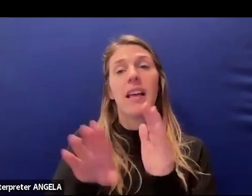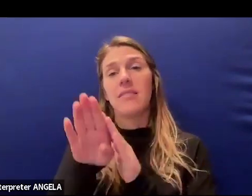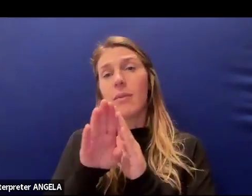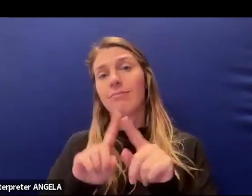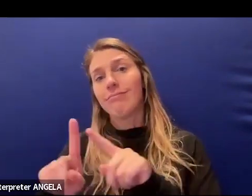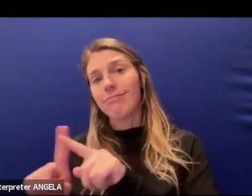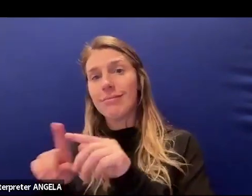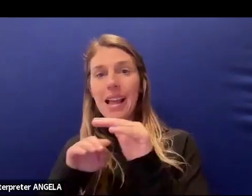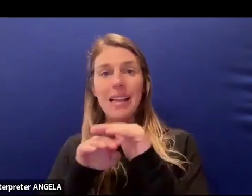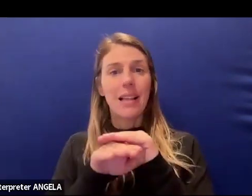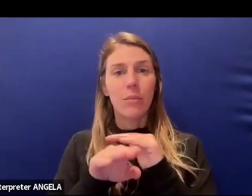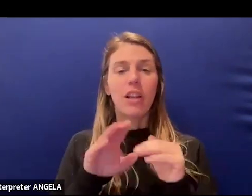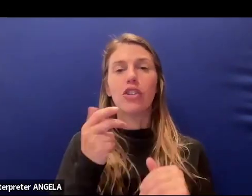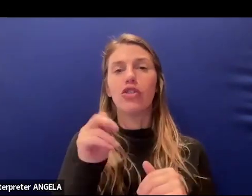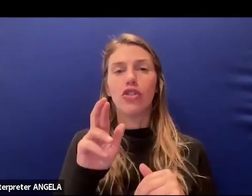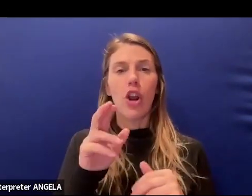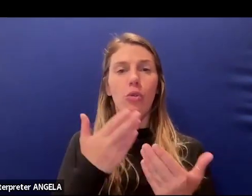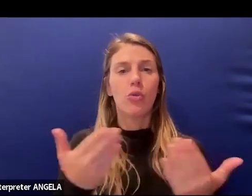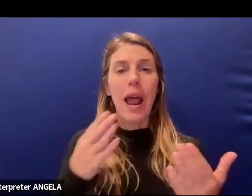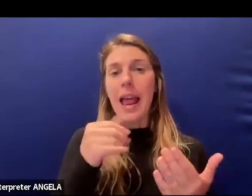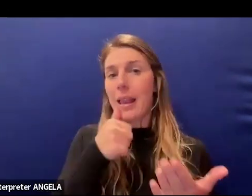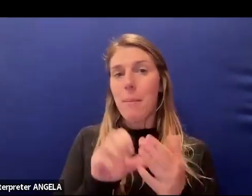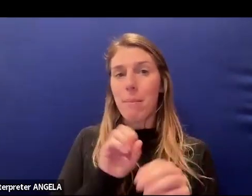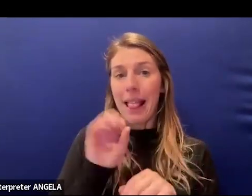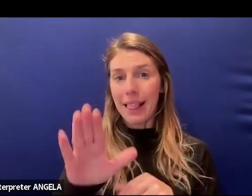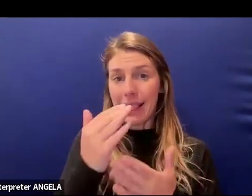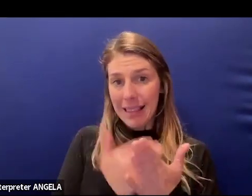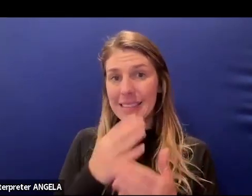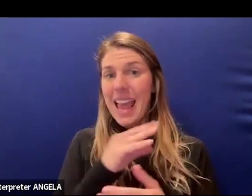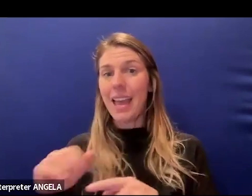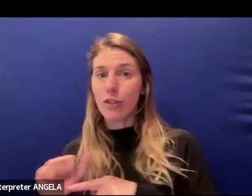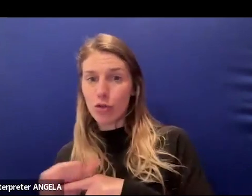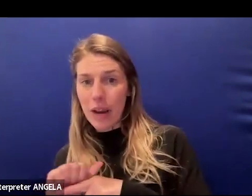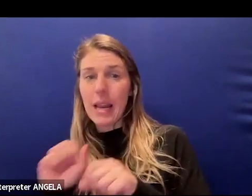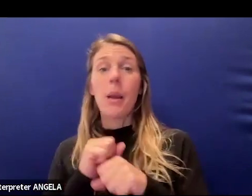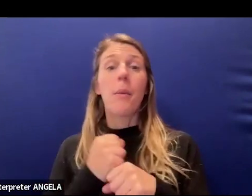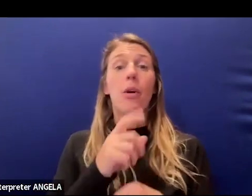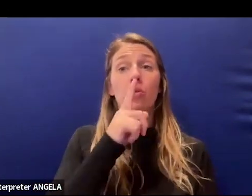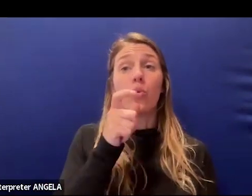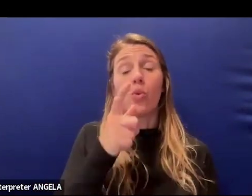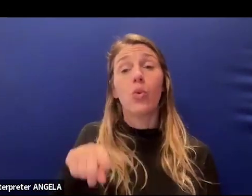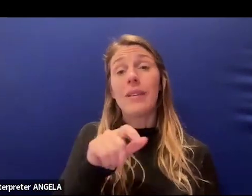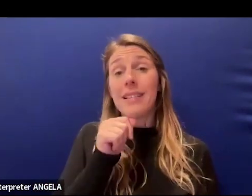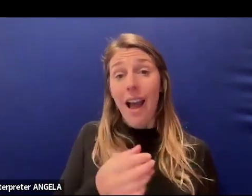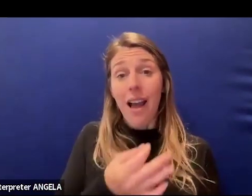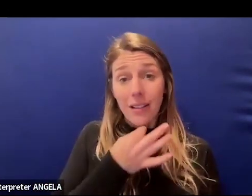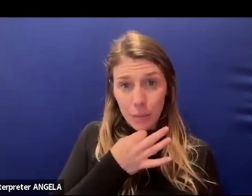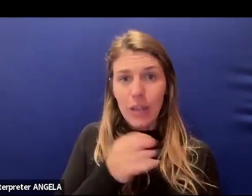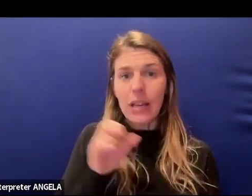They've developed a number of accessibility chair resources as well as a mailing list and a training. To help ensure that folks who are not accessibility experts